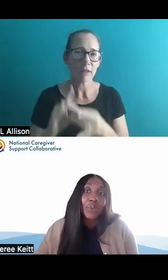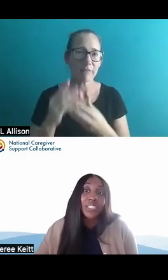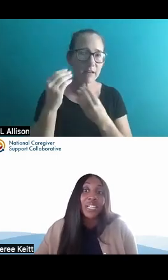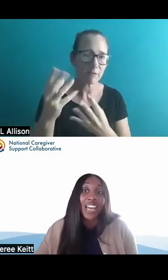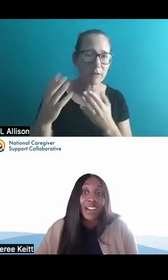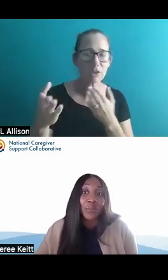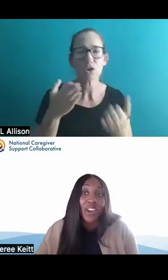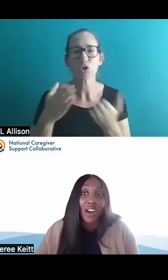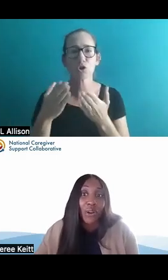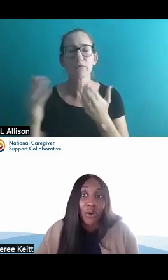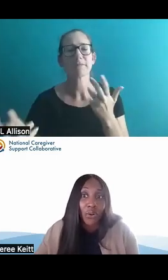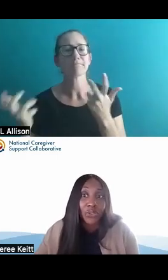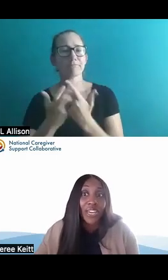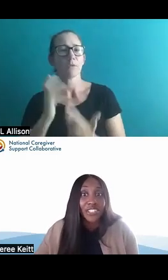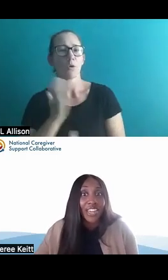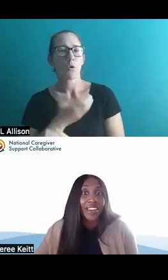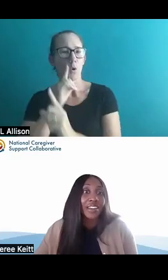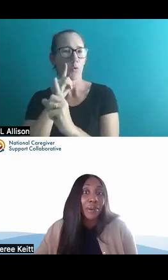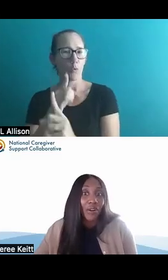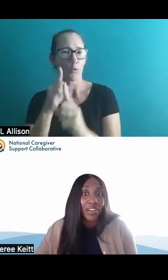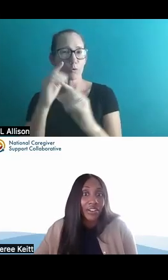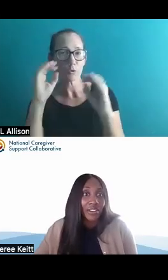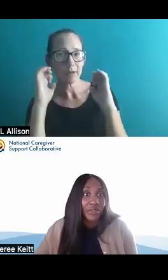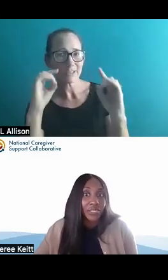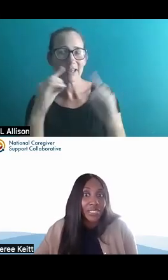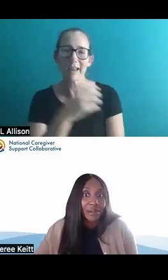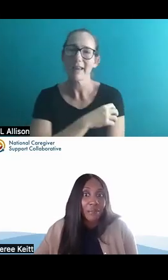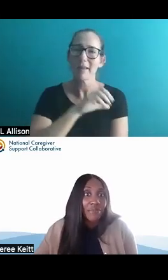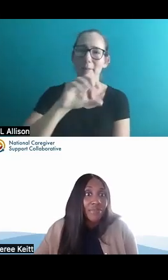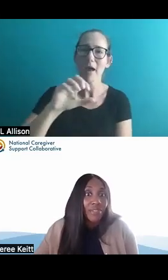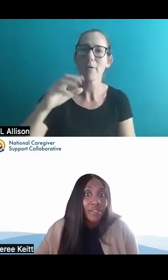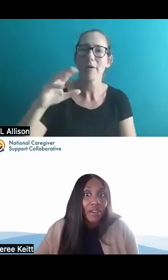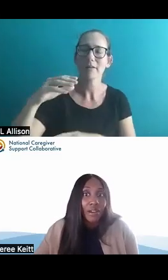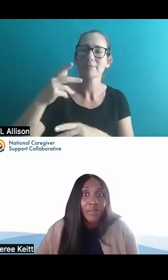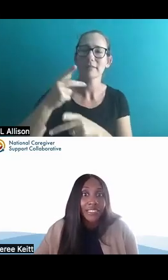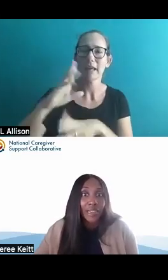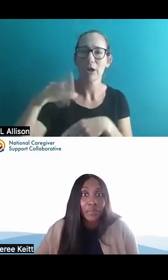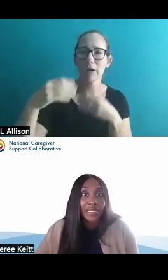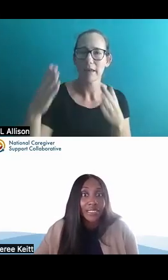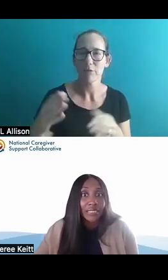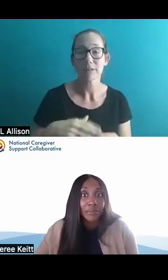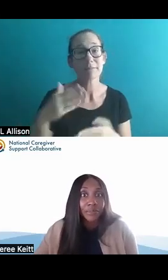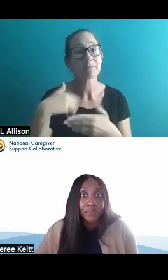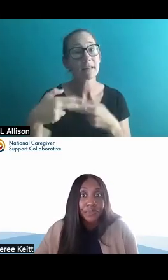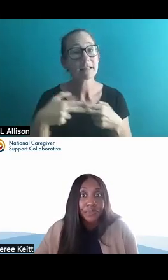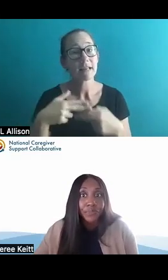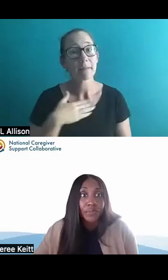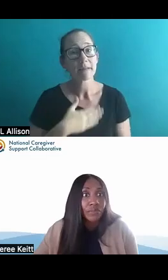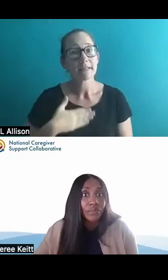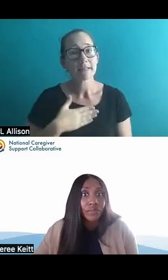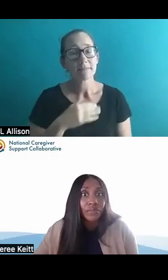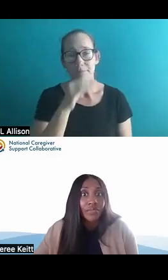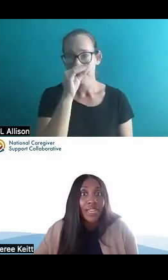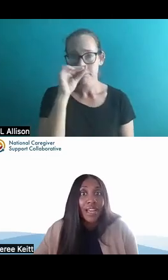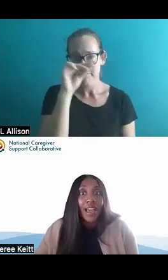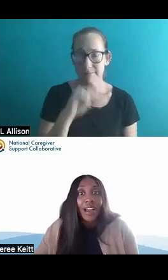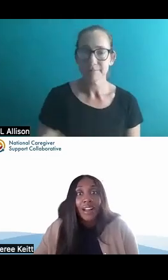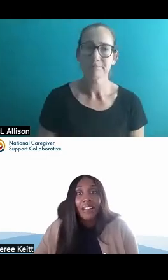which align with our goal to educate and empower caregivers. Next slide, please.